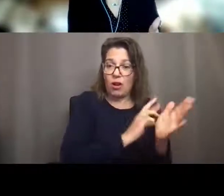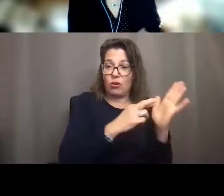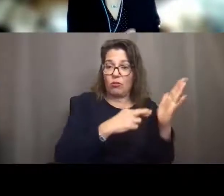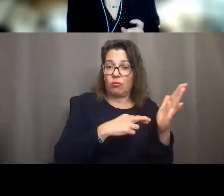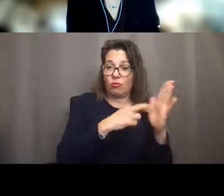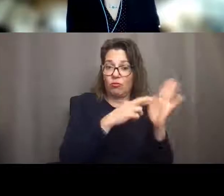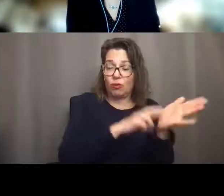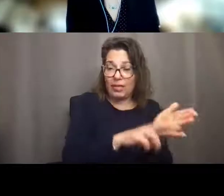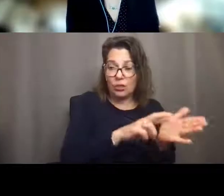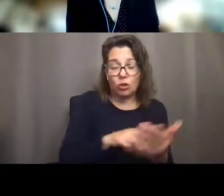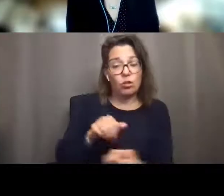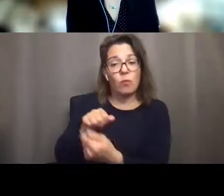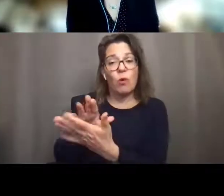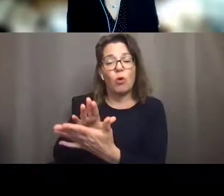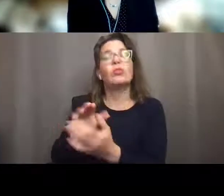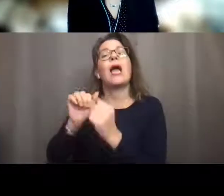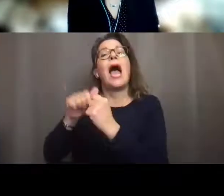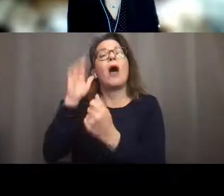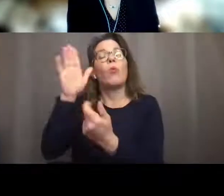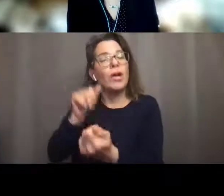you tell us how you're going to address any weaknesses.